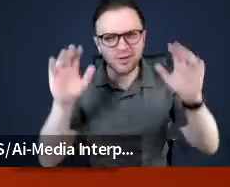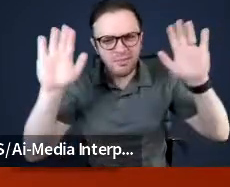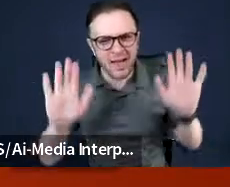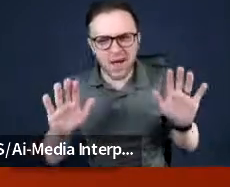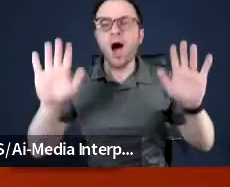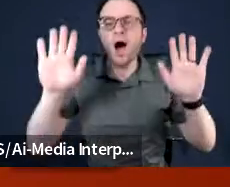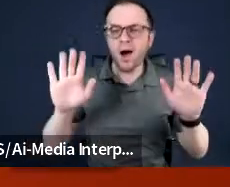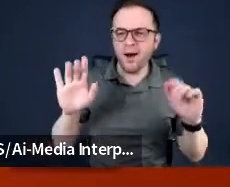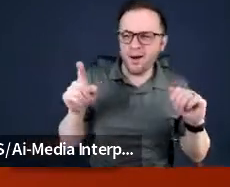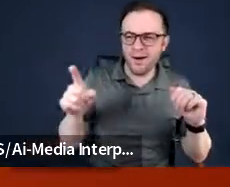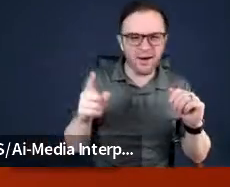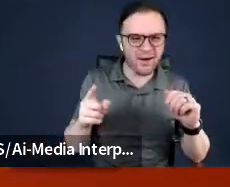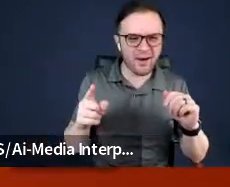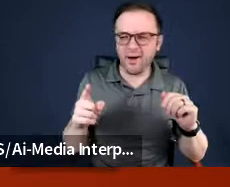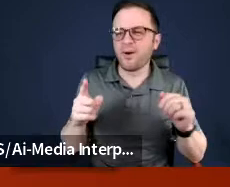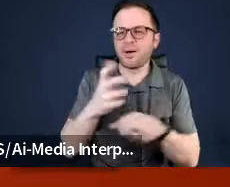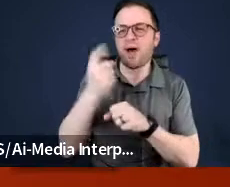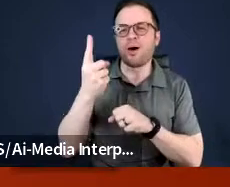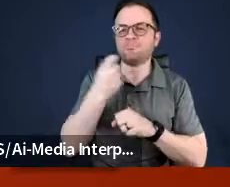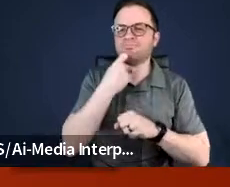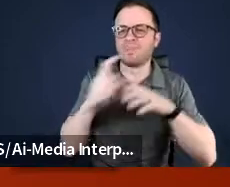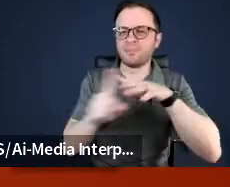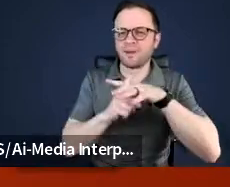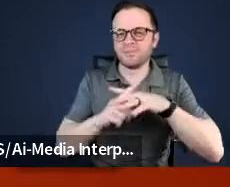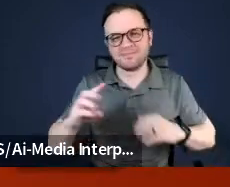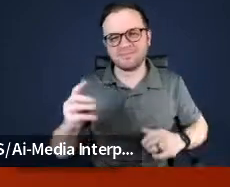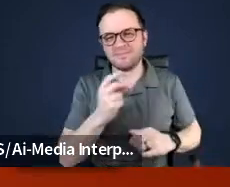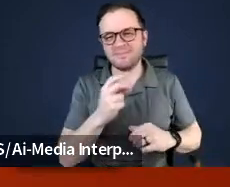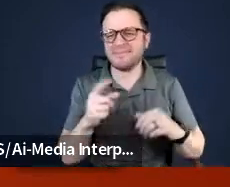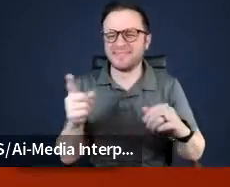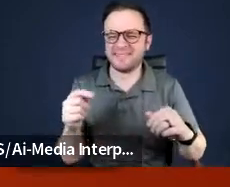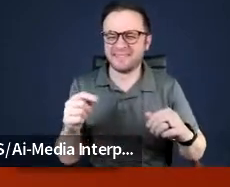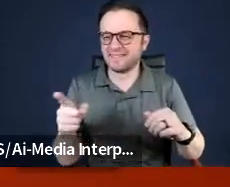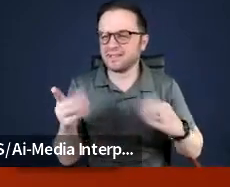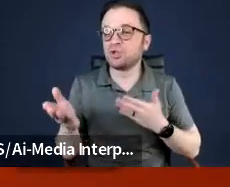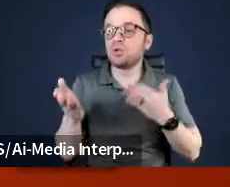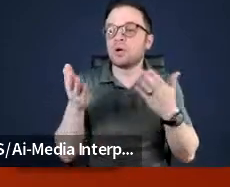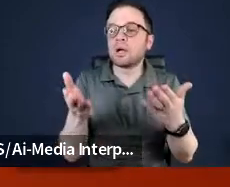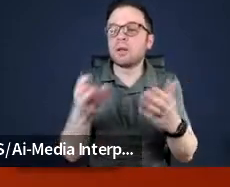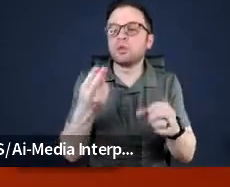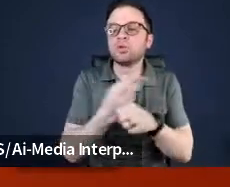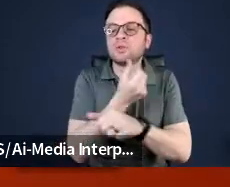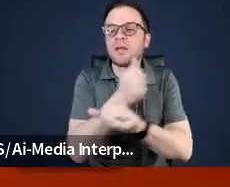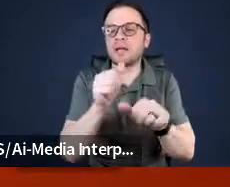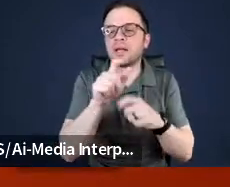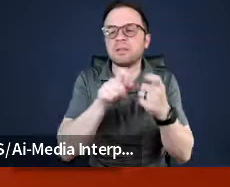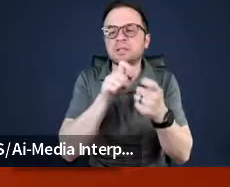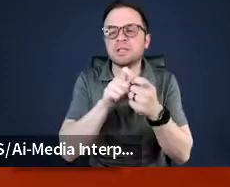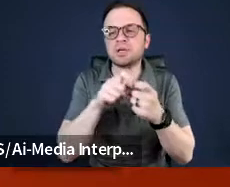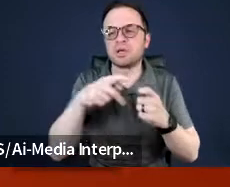OK, Matt, it looks like we did such a fantastic job we don't have any questions at all. MATT HACKETT: